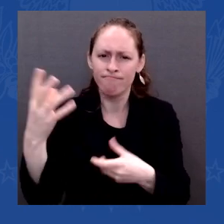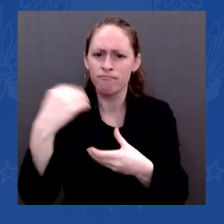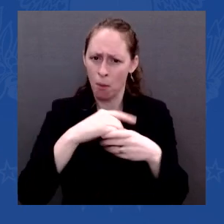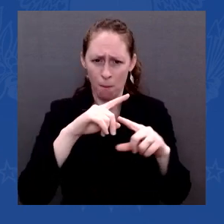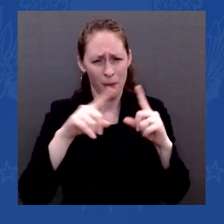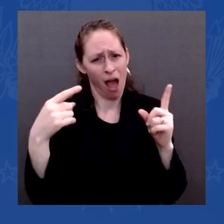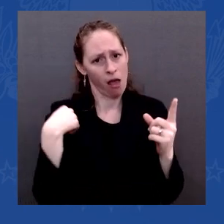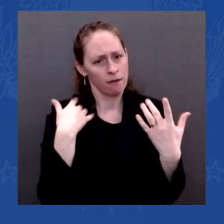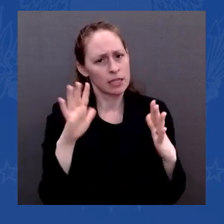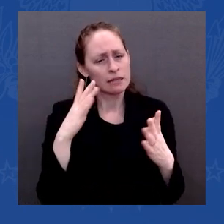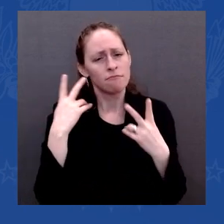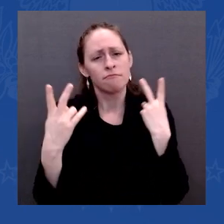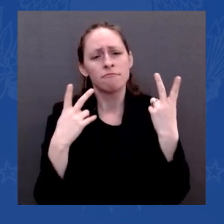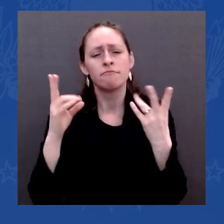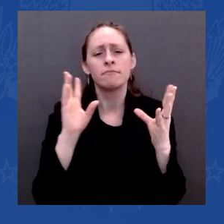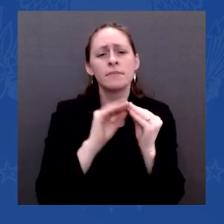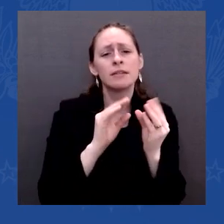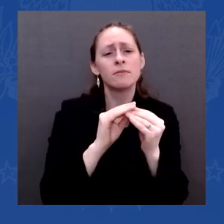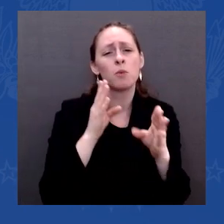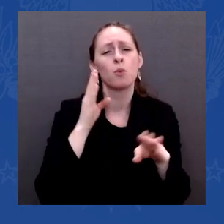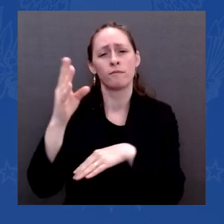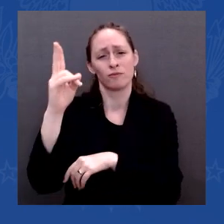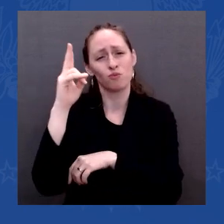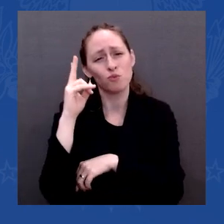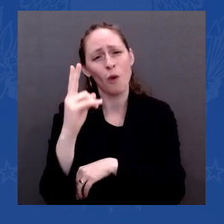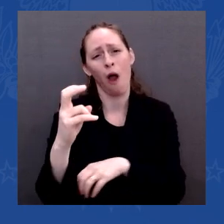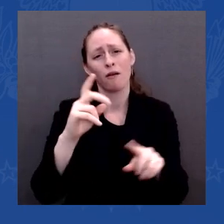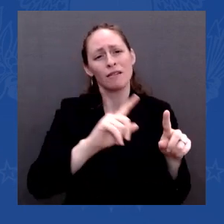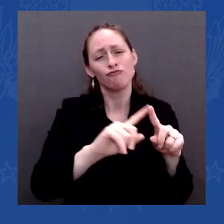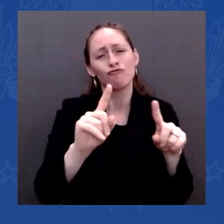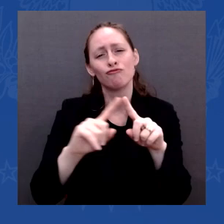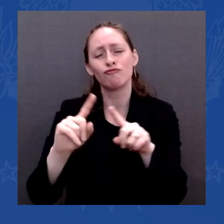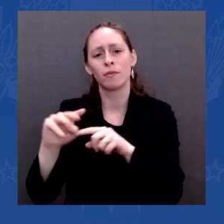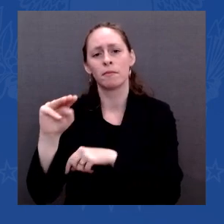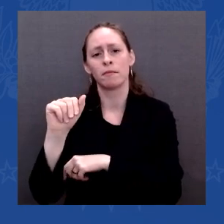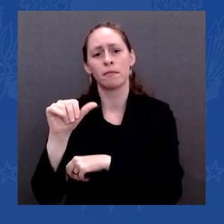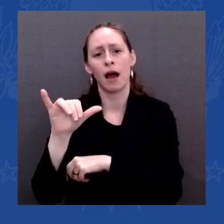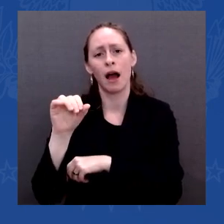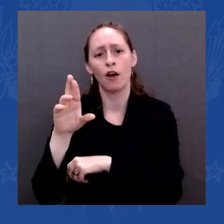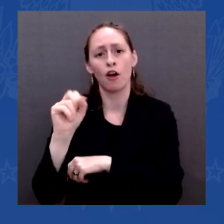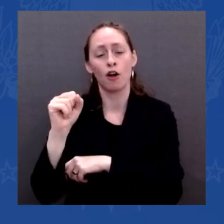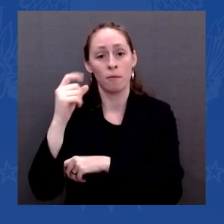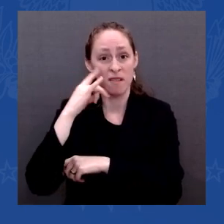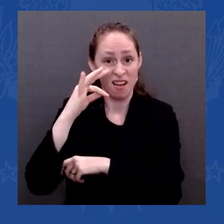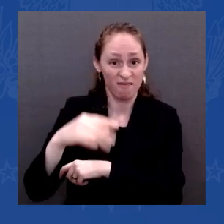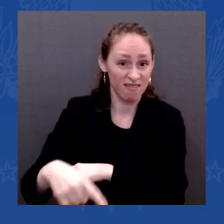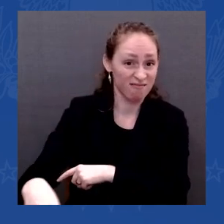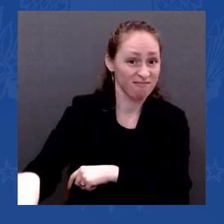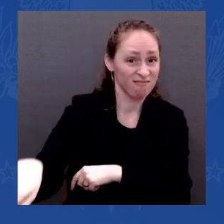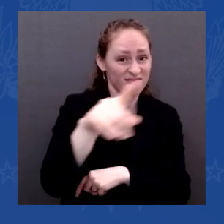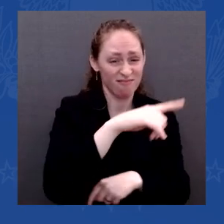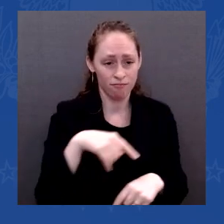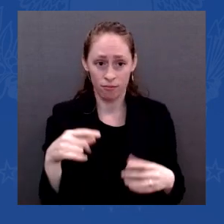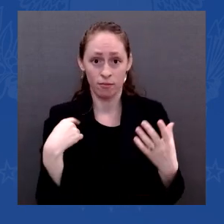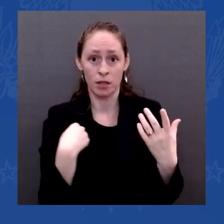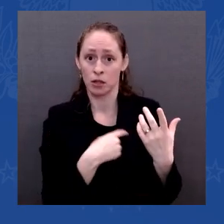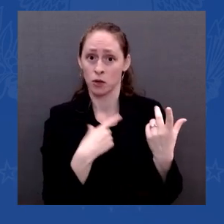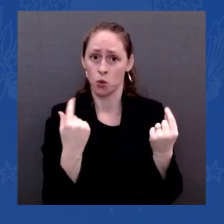we came through that moment together. That’s the same approach that Mitch has taken, having been a former mayor, with all of you.